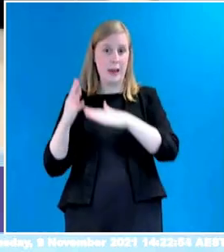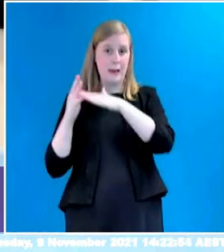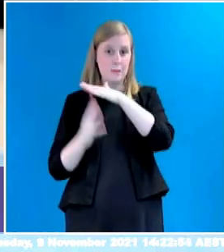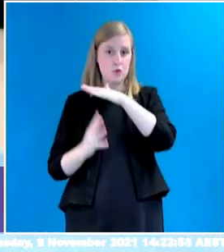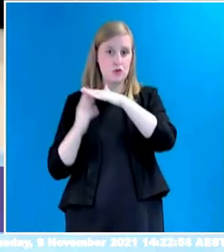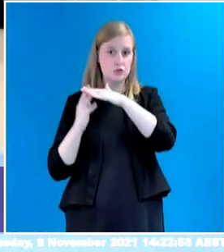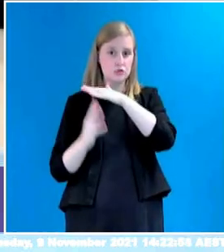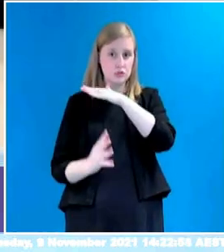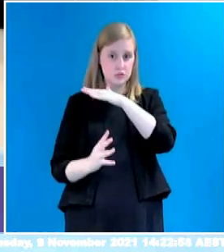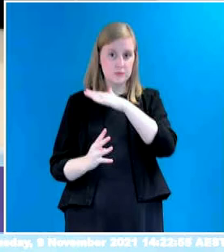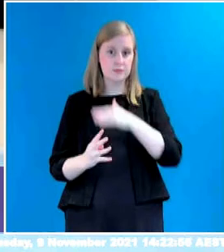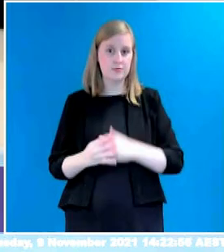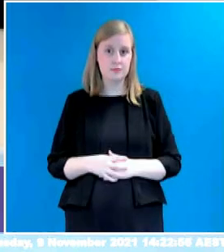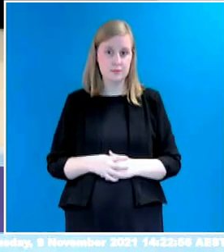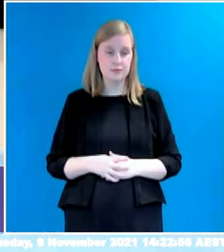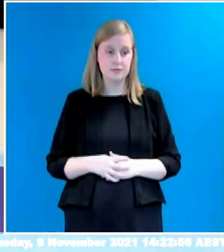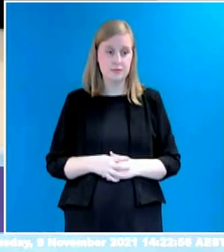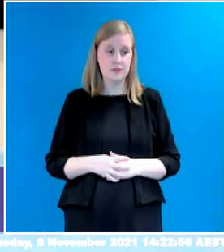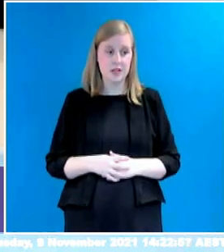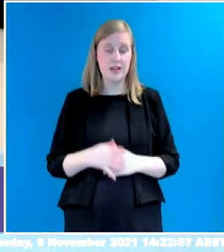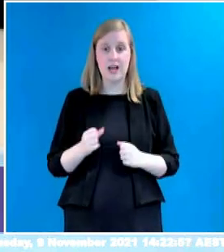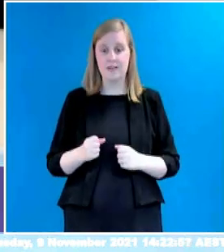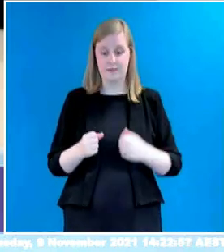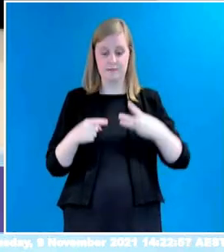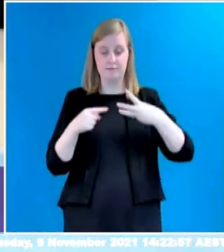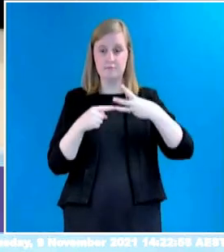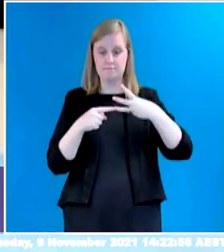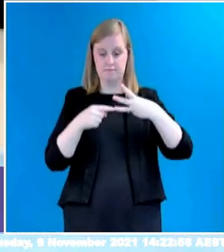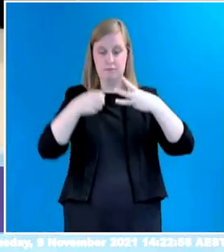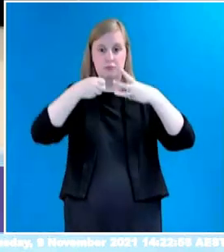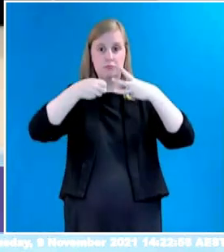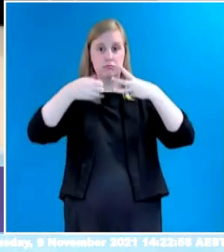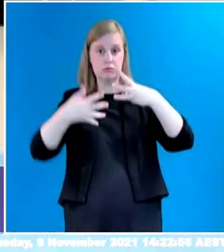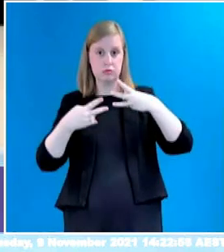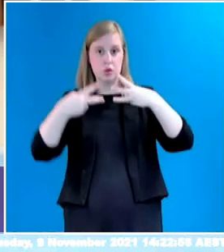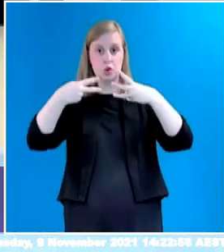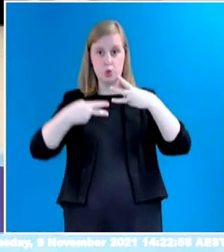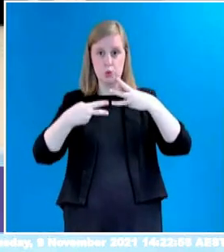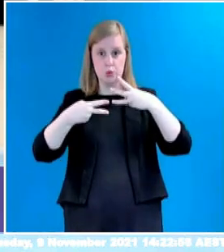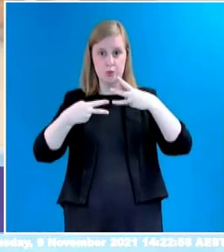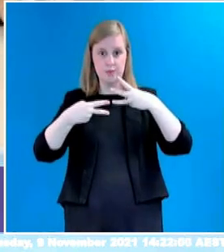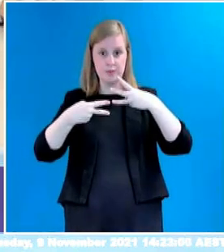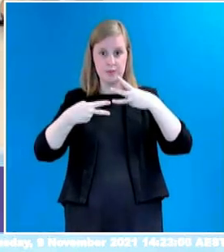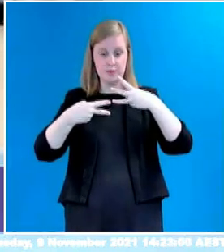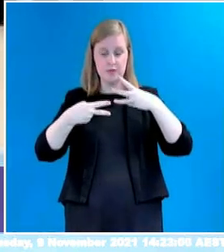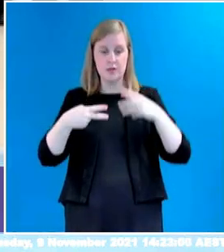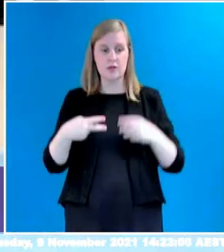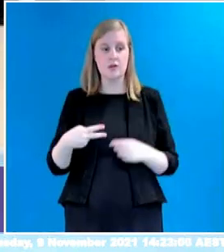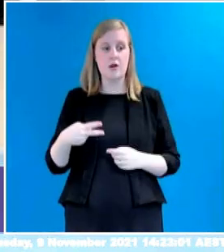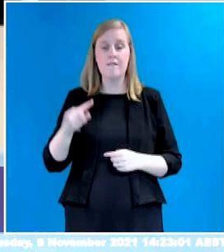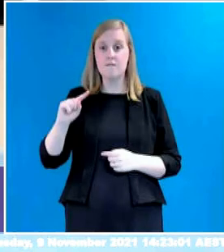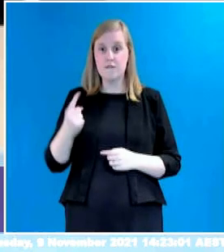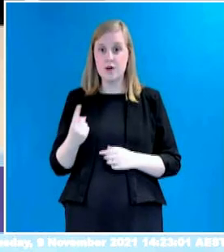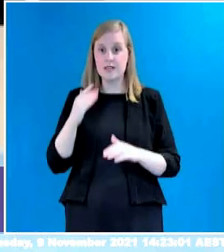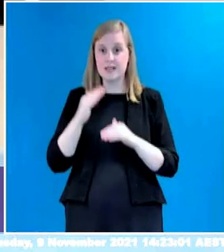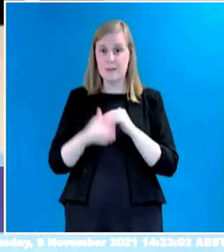and underlines two points. The first is that, consistent with human rights law more